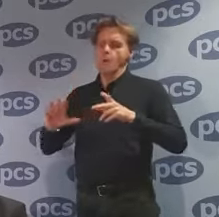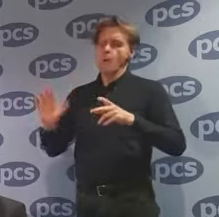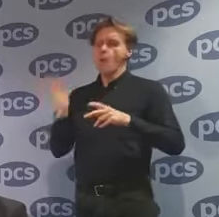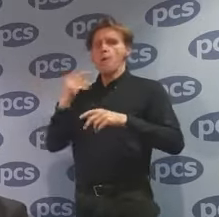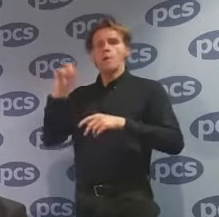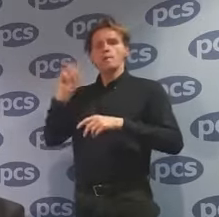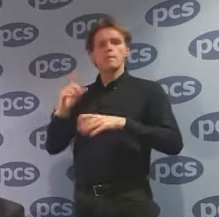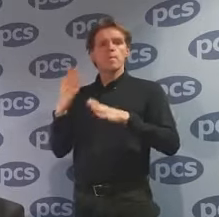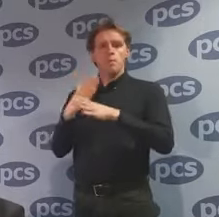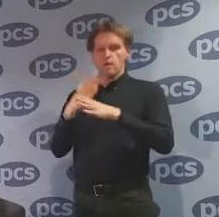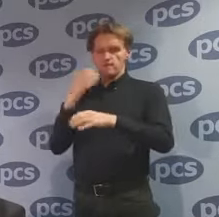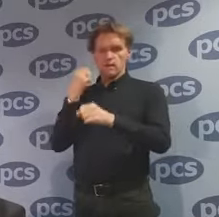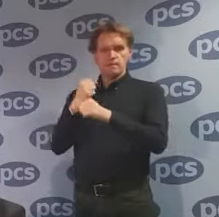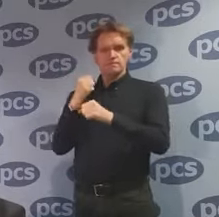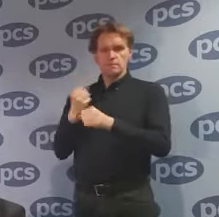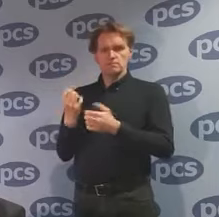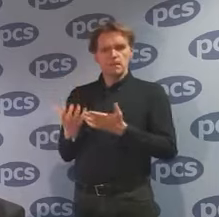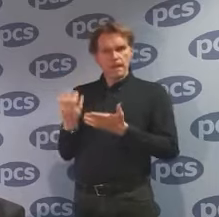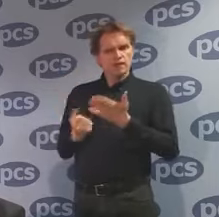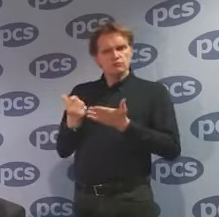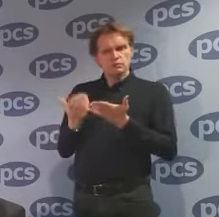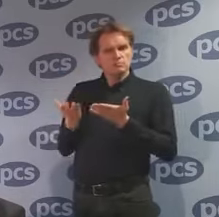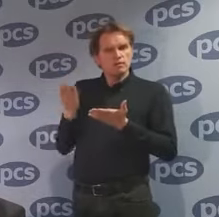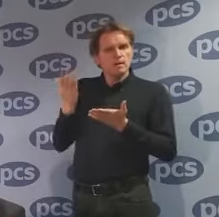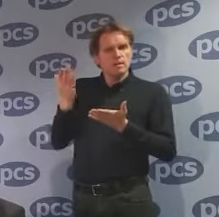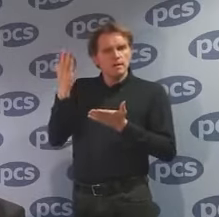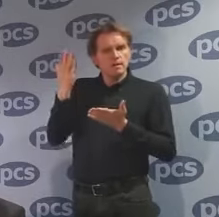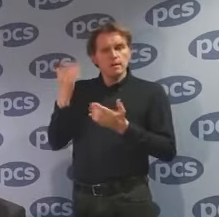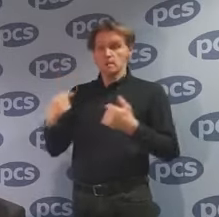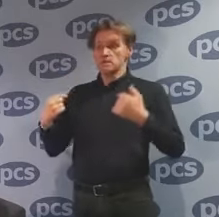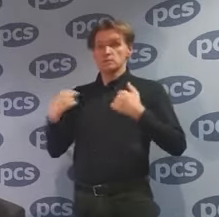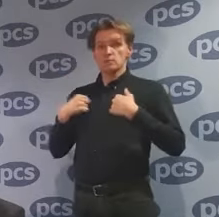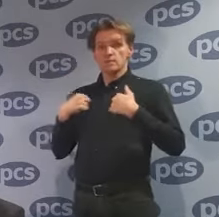way so rest assured at every meeting we have whether it's with the Chancellor or